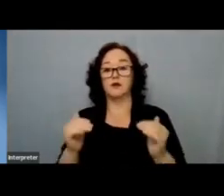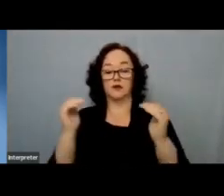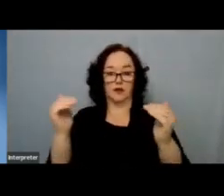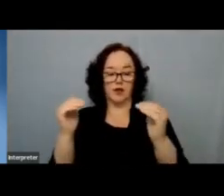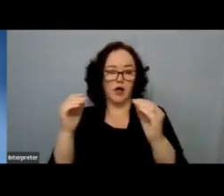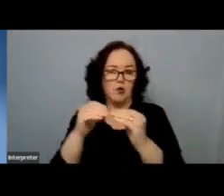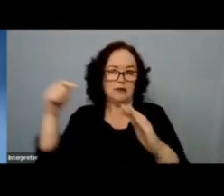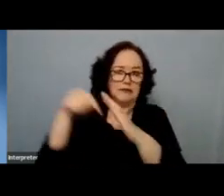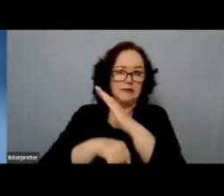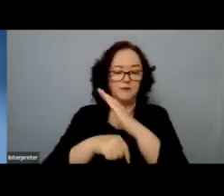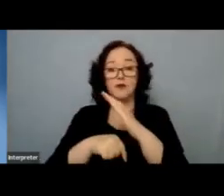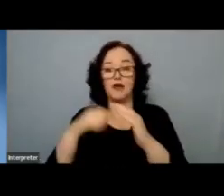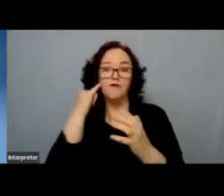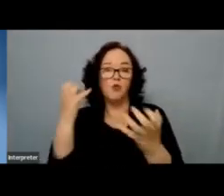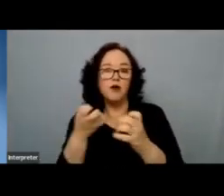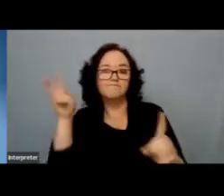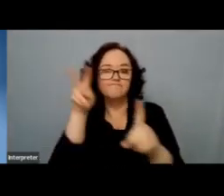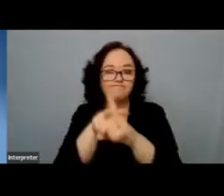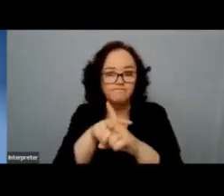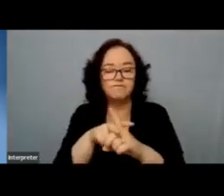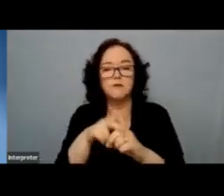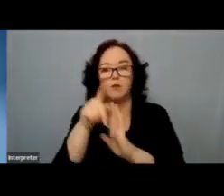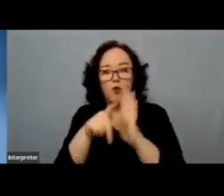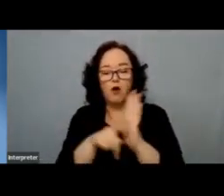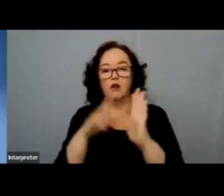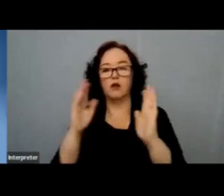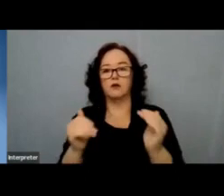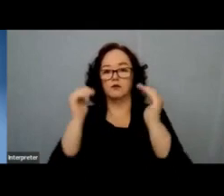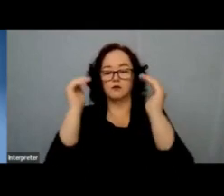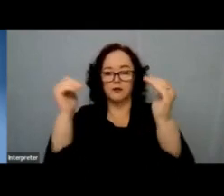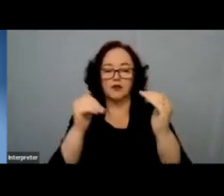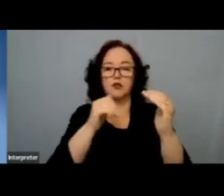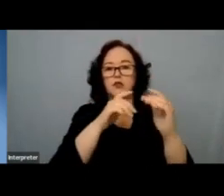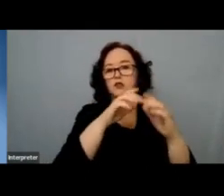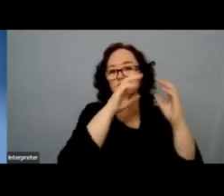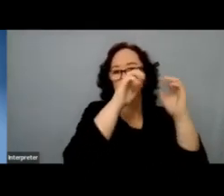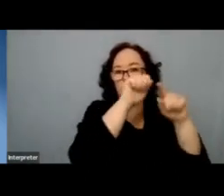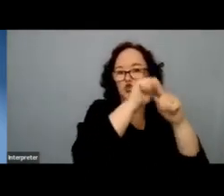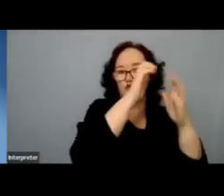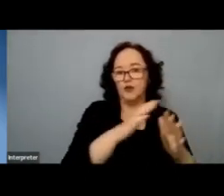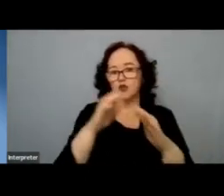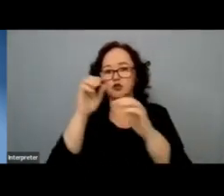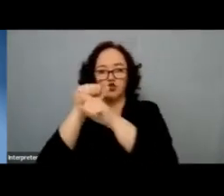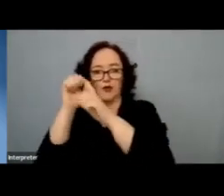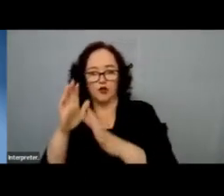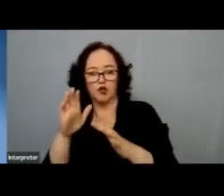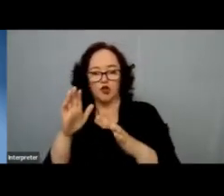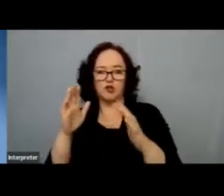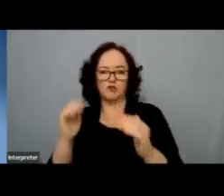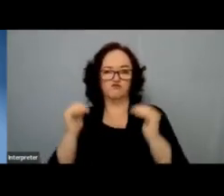the protocol. And then deeper still for Train the Trainer. Next slide. We have linked many